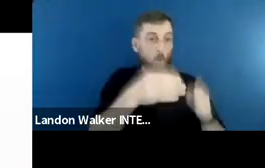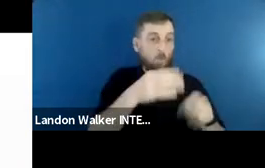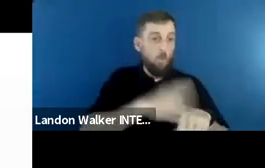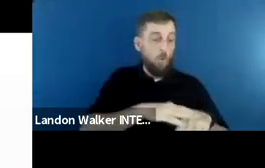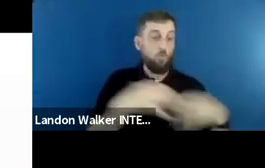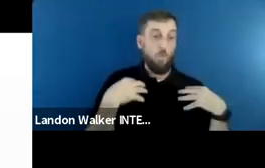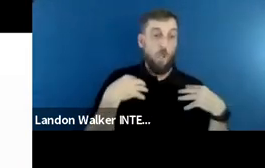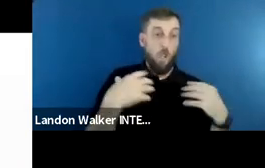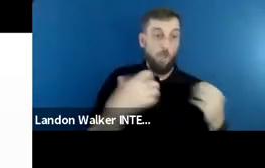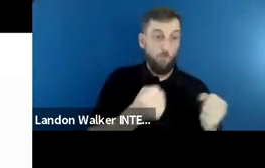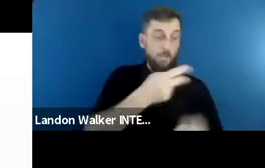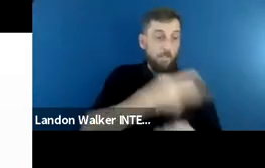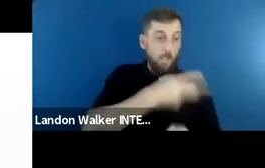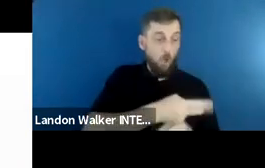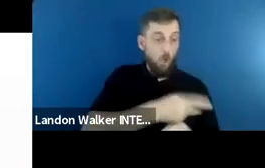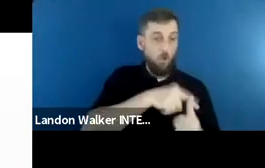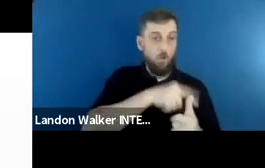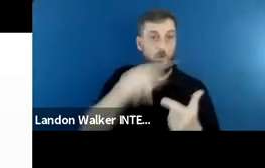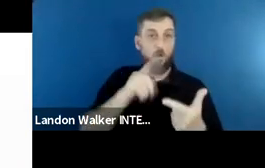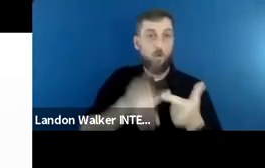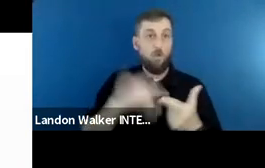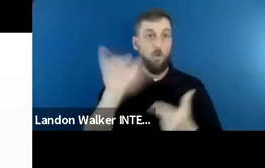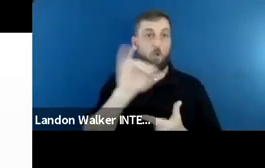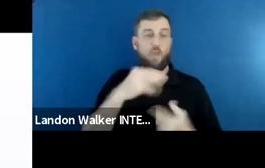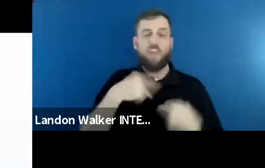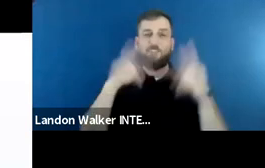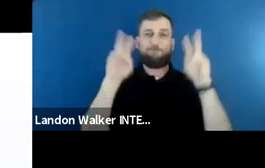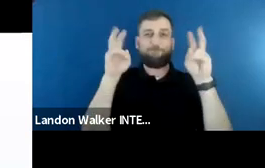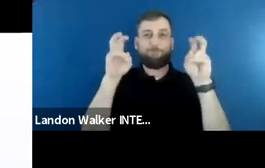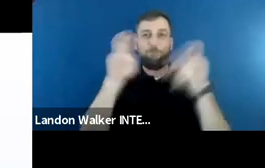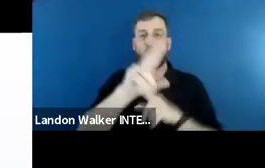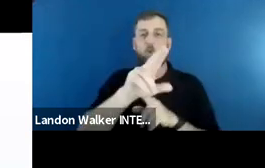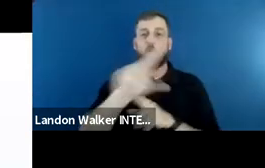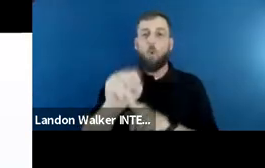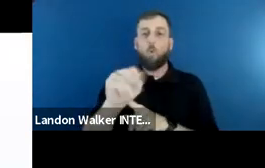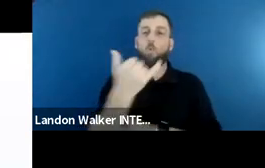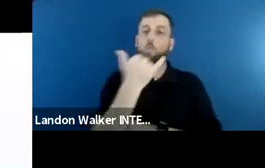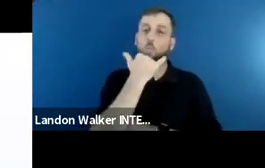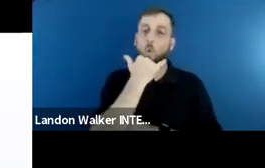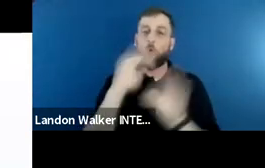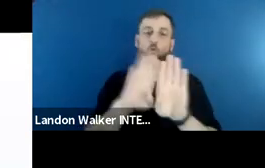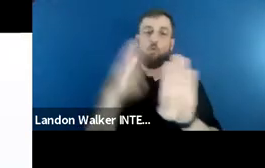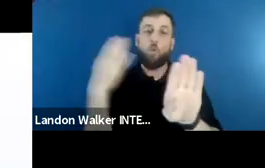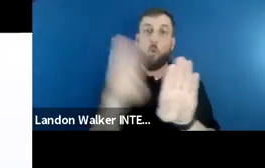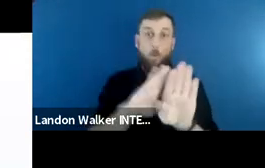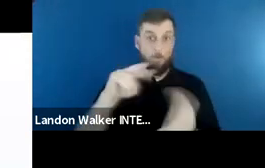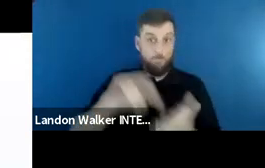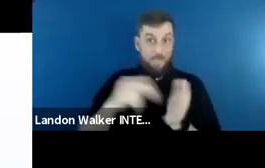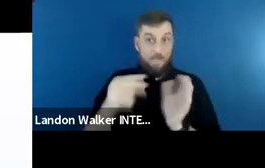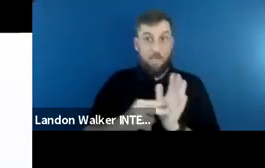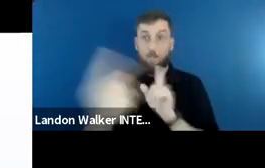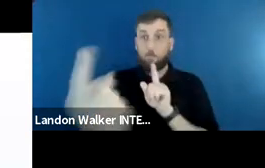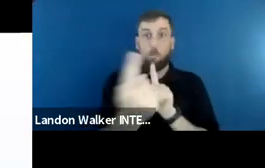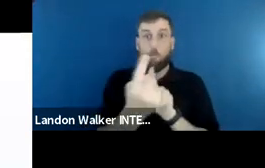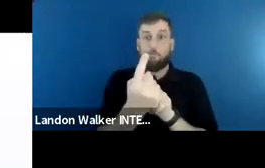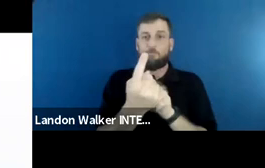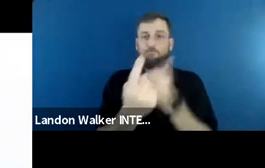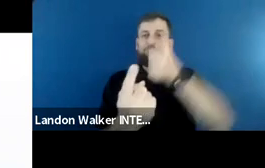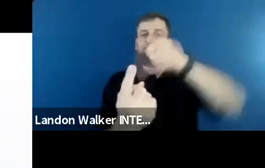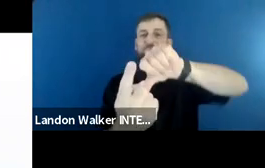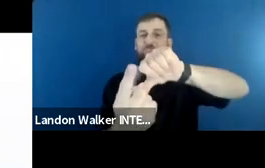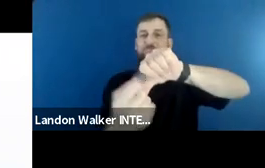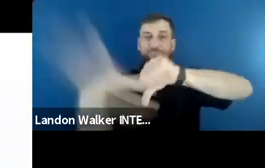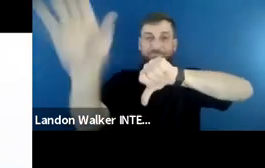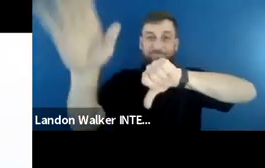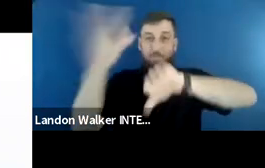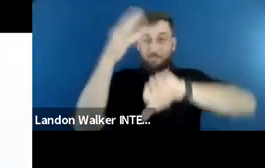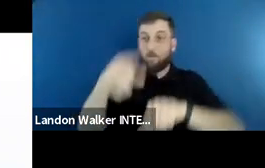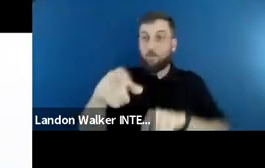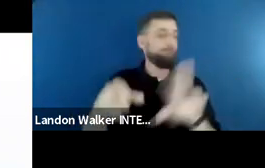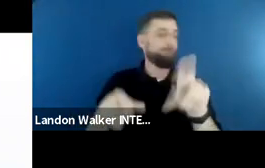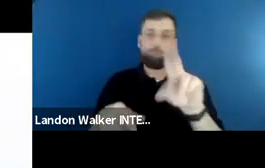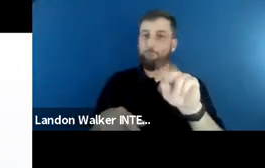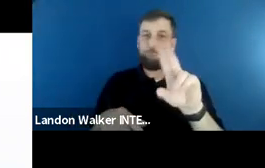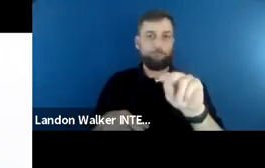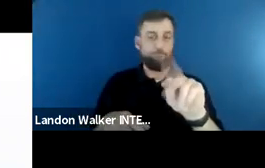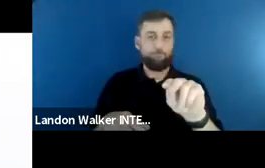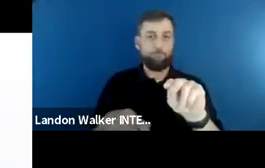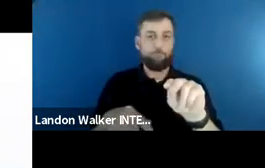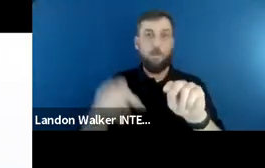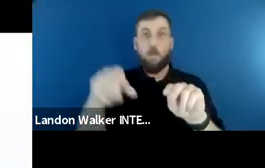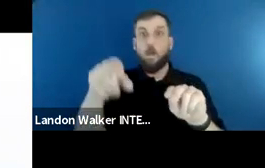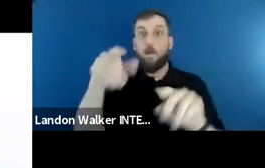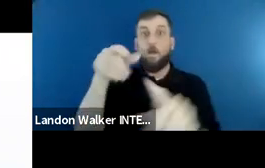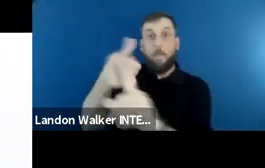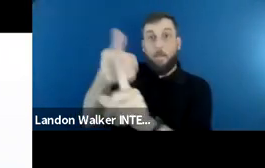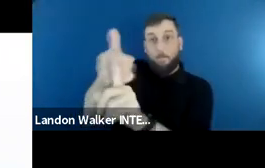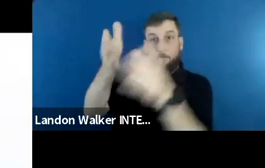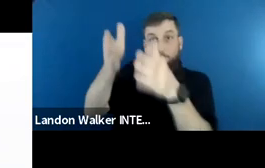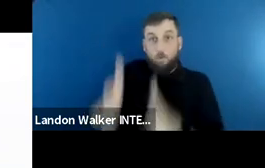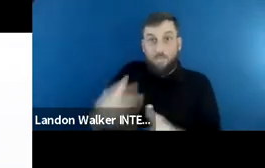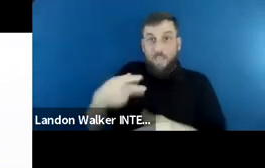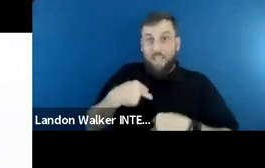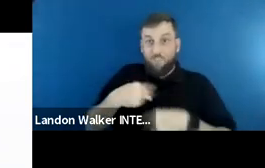And then we also have this this model called No Wrong Door, so no rounder approach just means that we don't turn individuals away if someone's in crisis, they should not have to try to figure out where they should go to receive care.